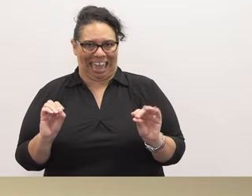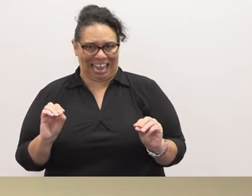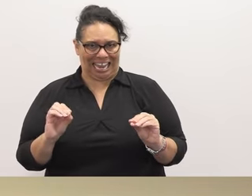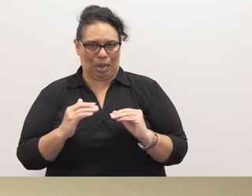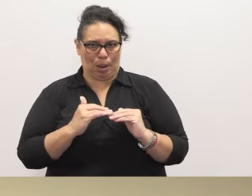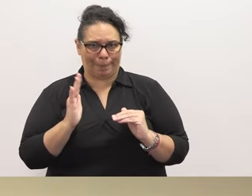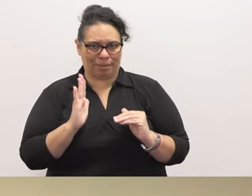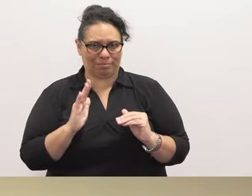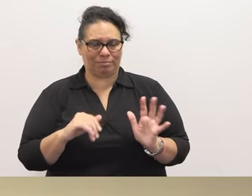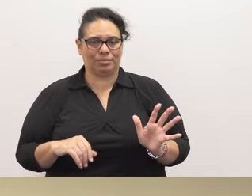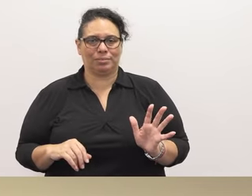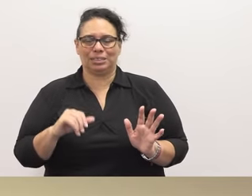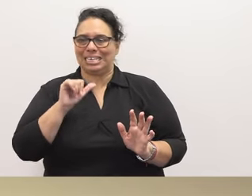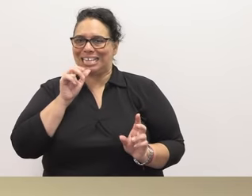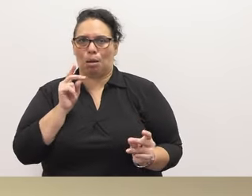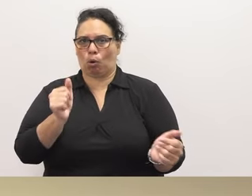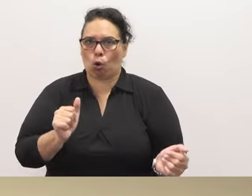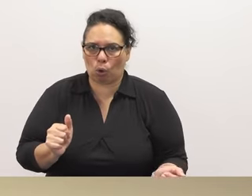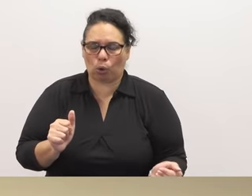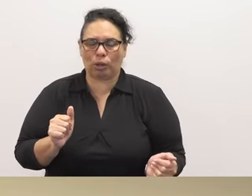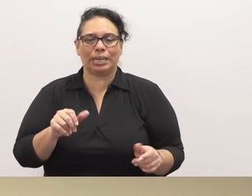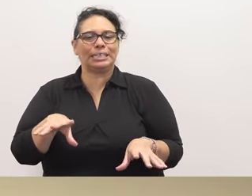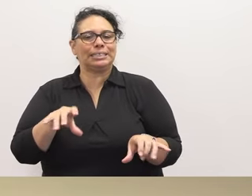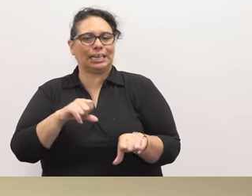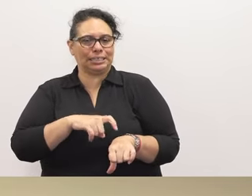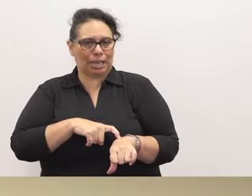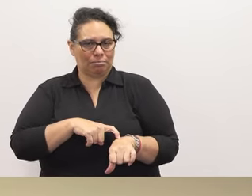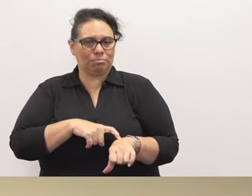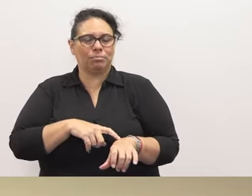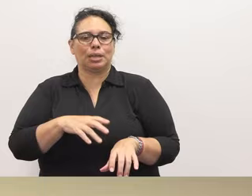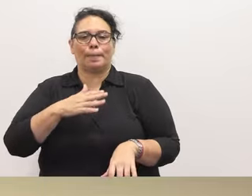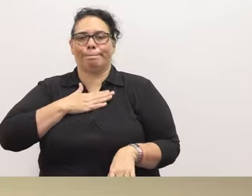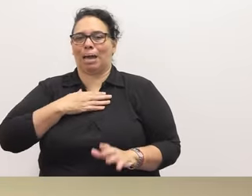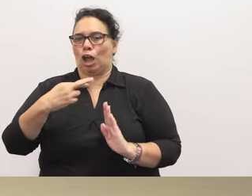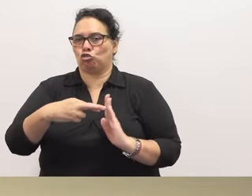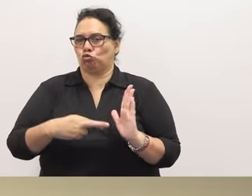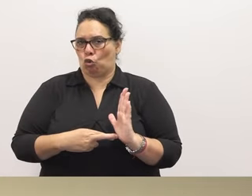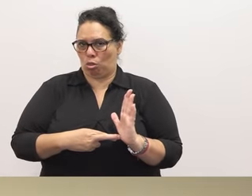But part of my role in your lives is to help constantly